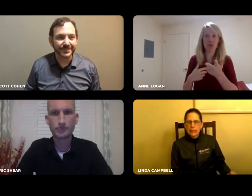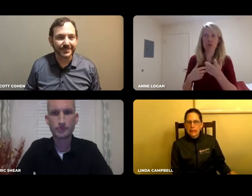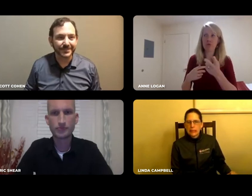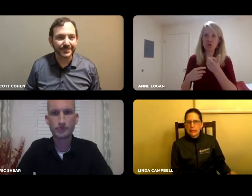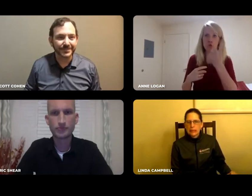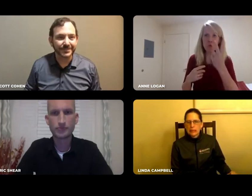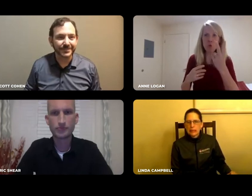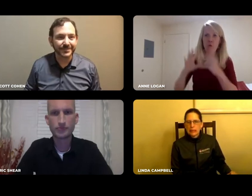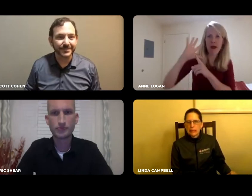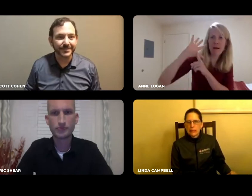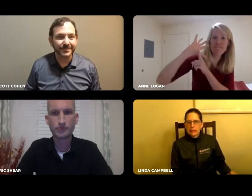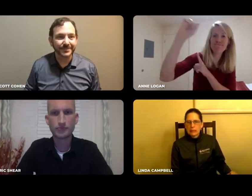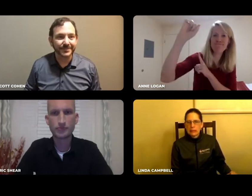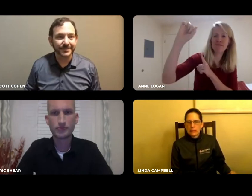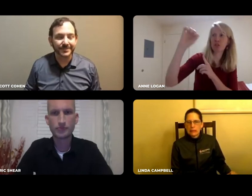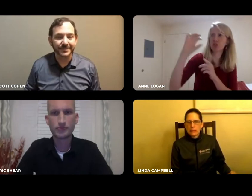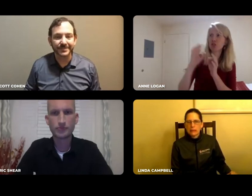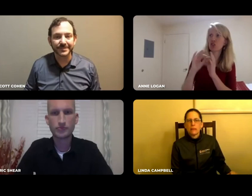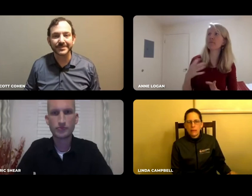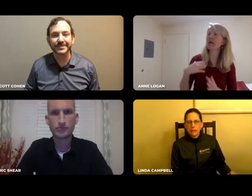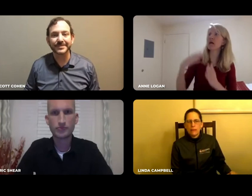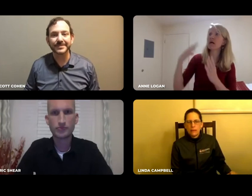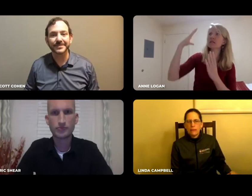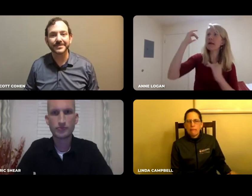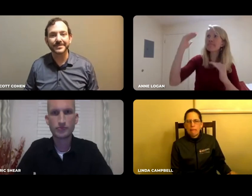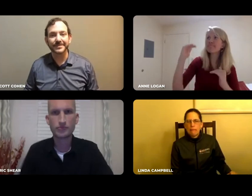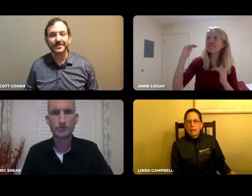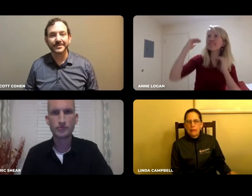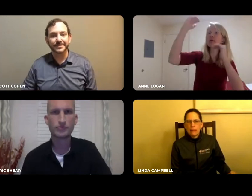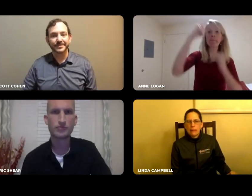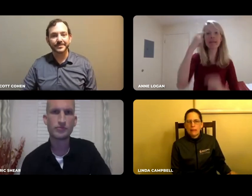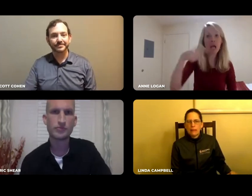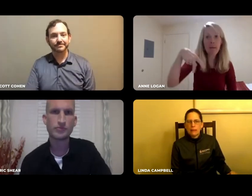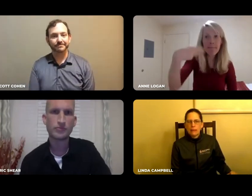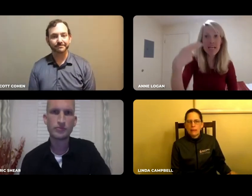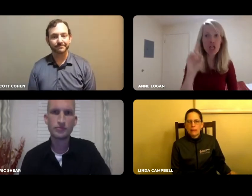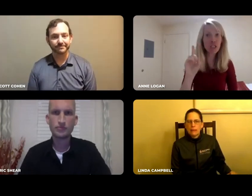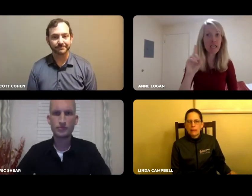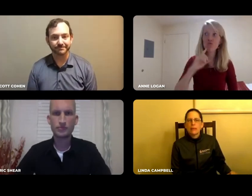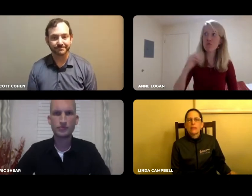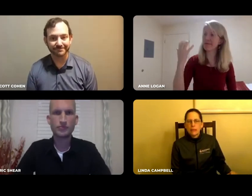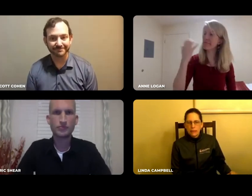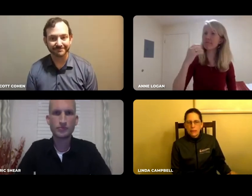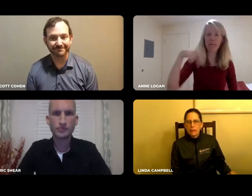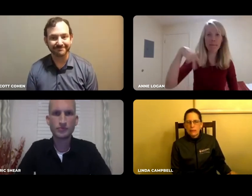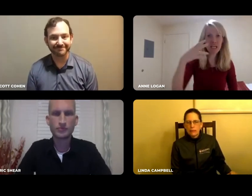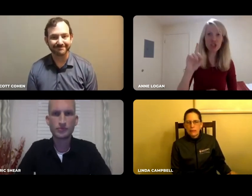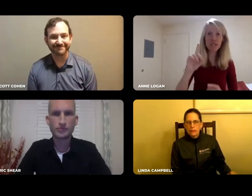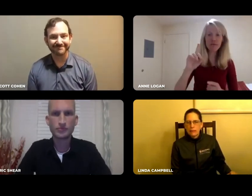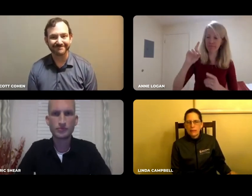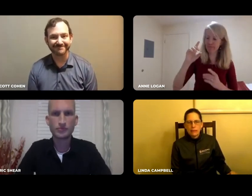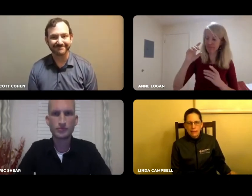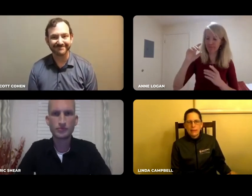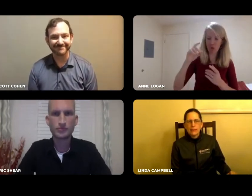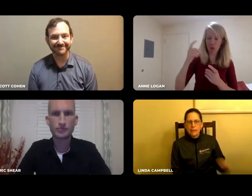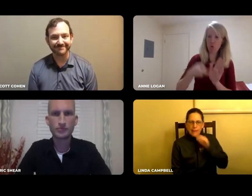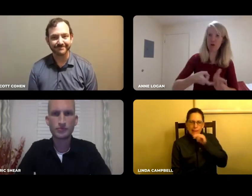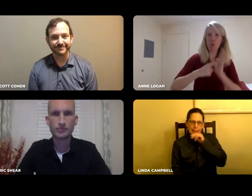we have excellent ones. PhD work requires independent work